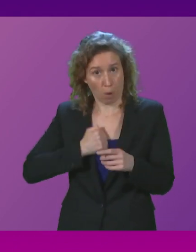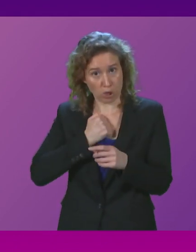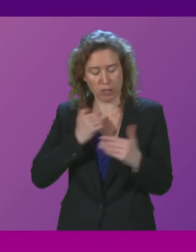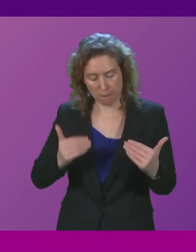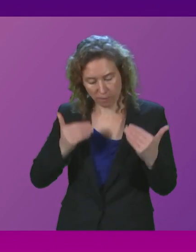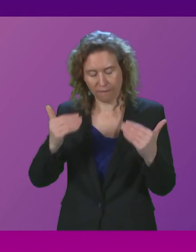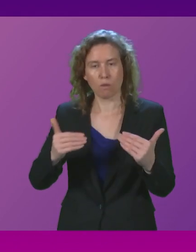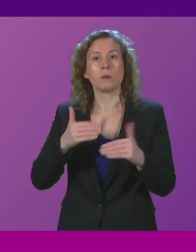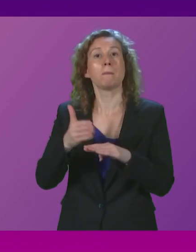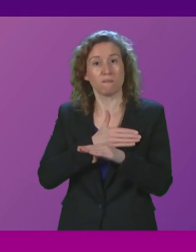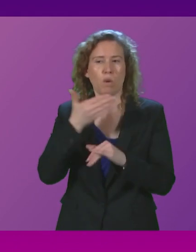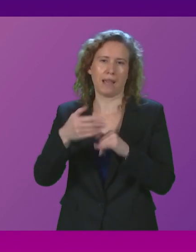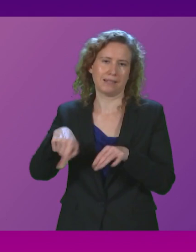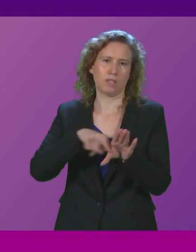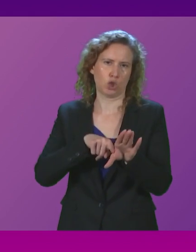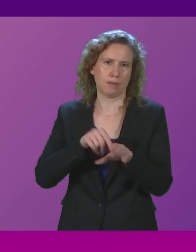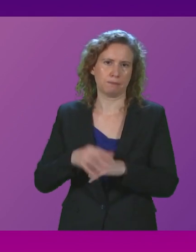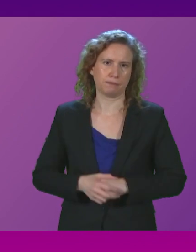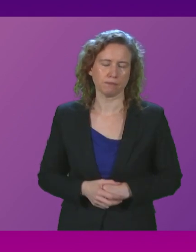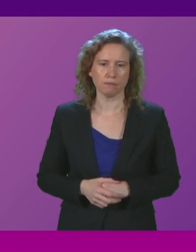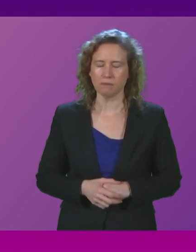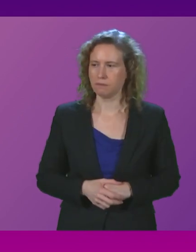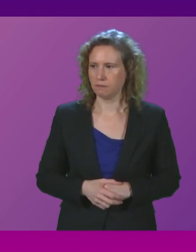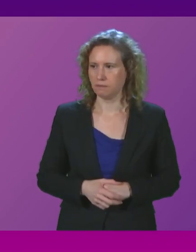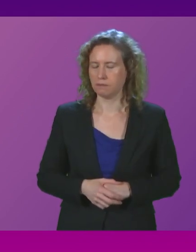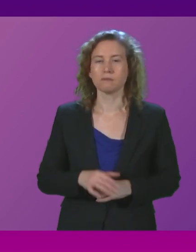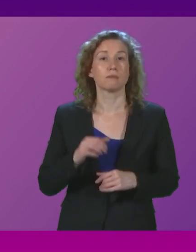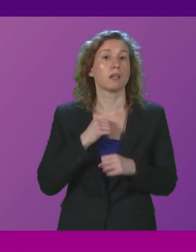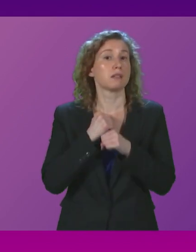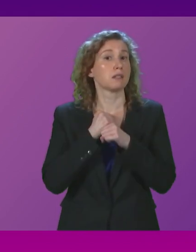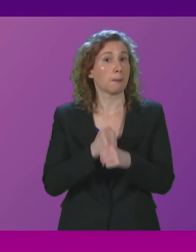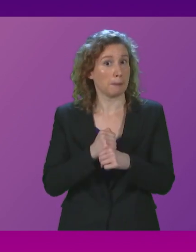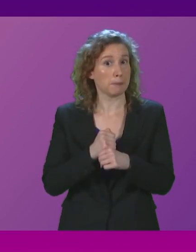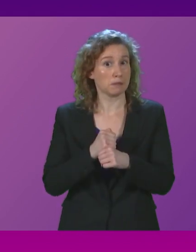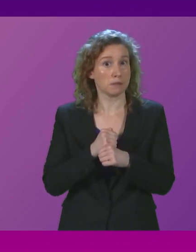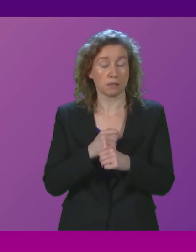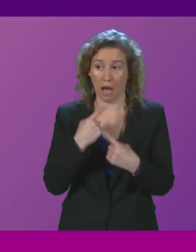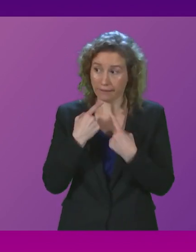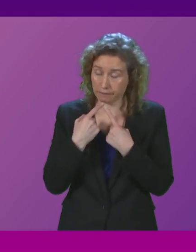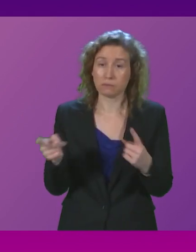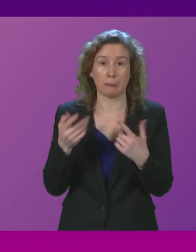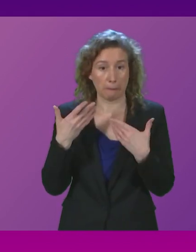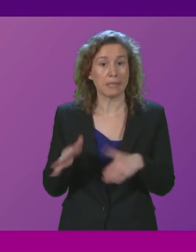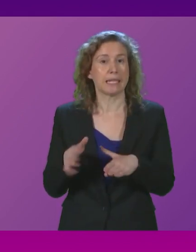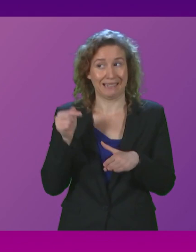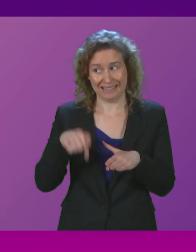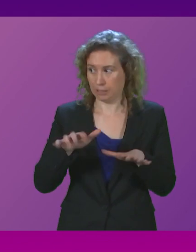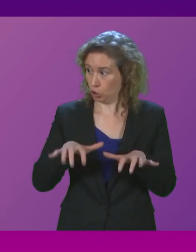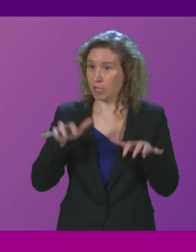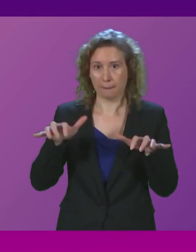The commitments that I have made in this chamber still stand.